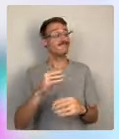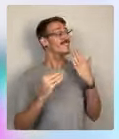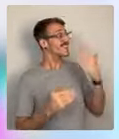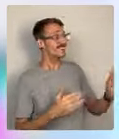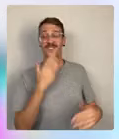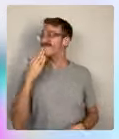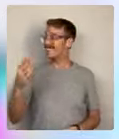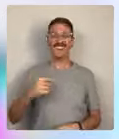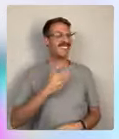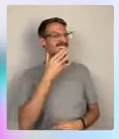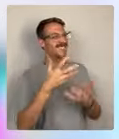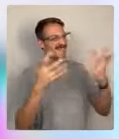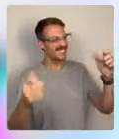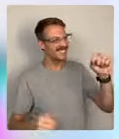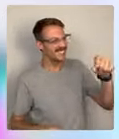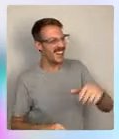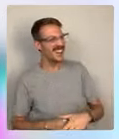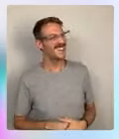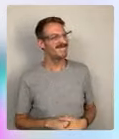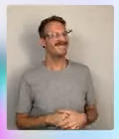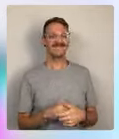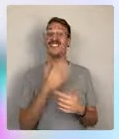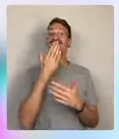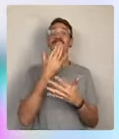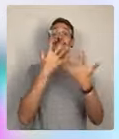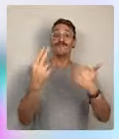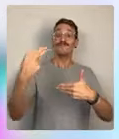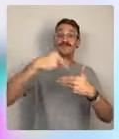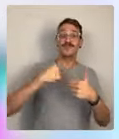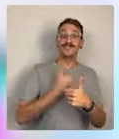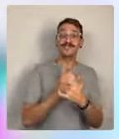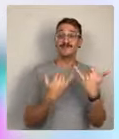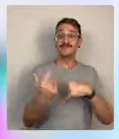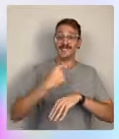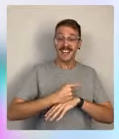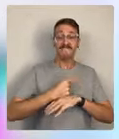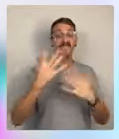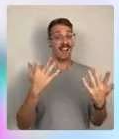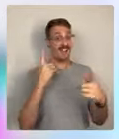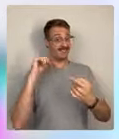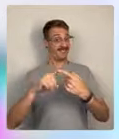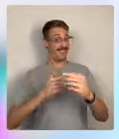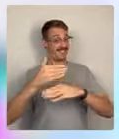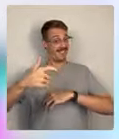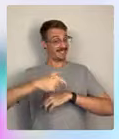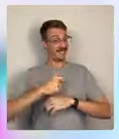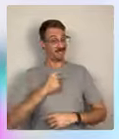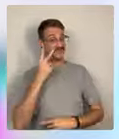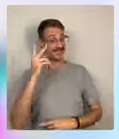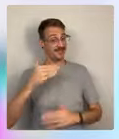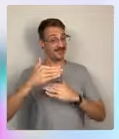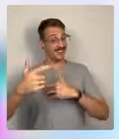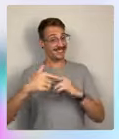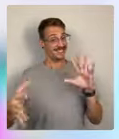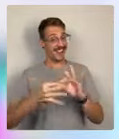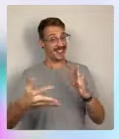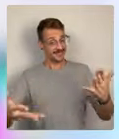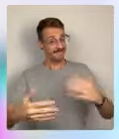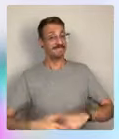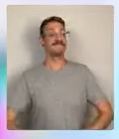in moderation in VR. - Great, thank you. Yeah, thanks so much. - Yeah, thank you. Thanks so much for tuning in